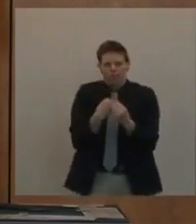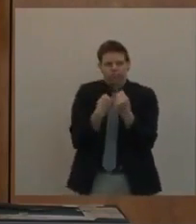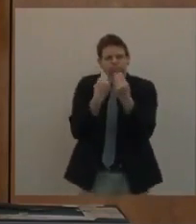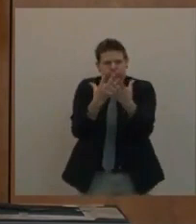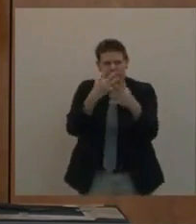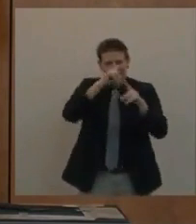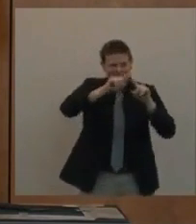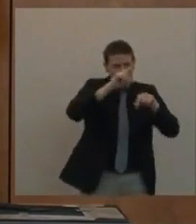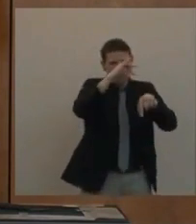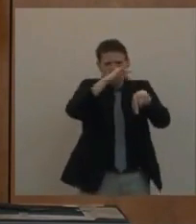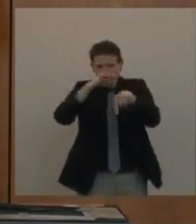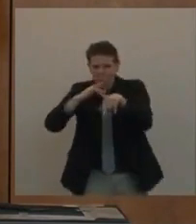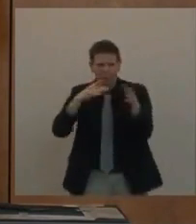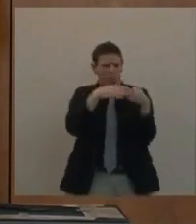THAT WAS THE RIGHT DECISION.